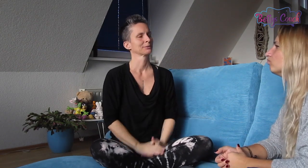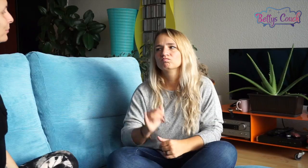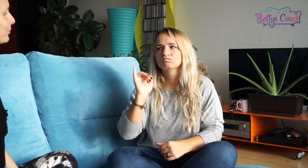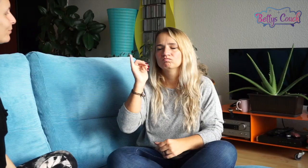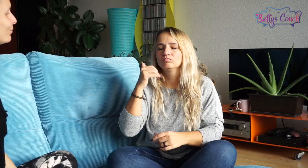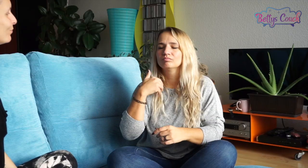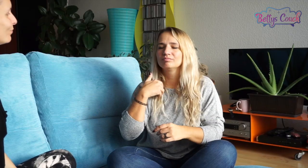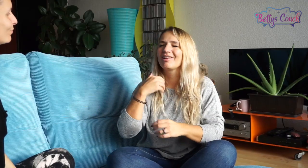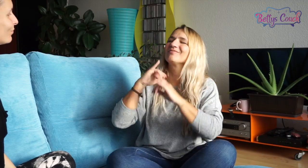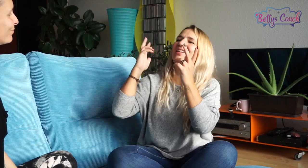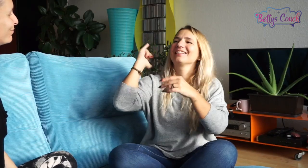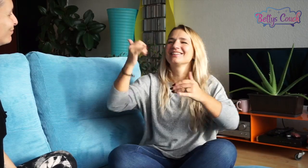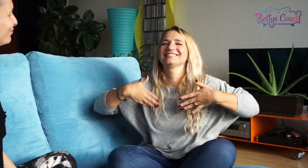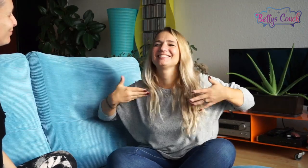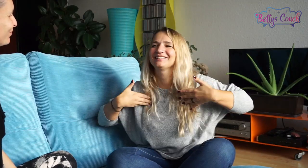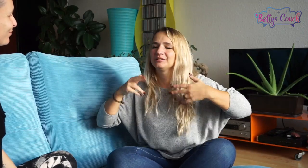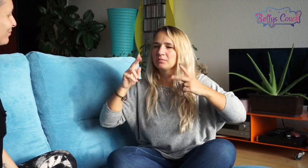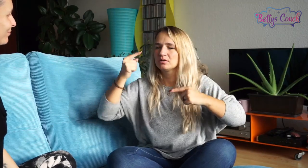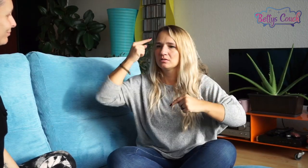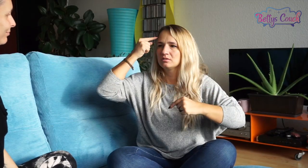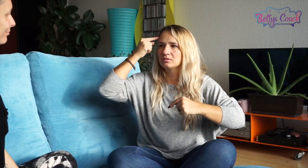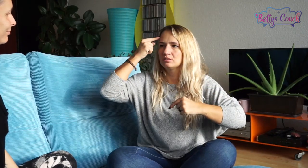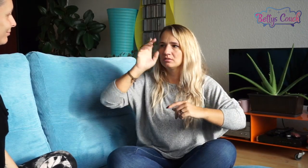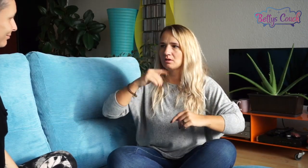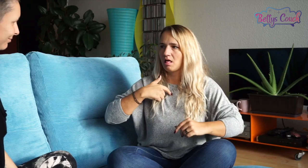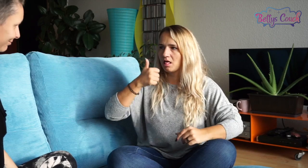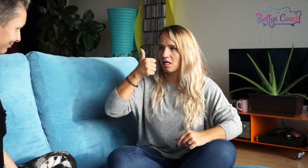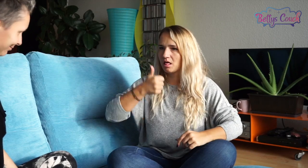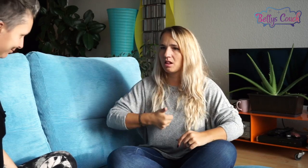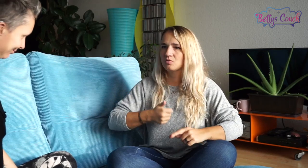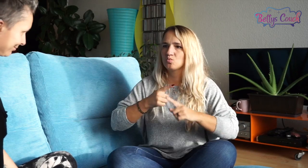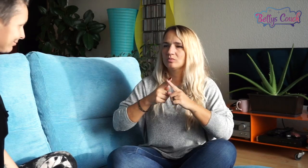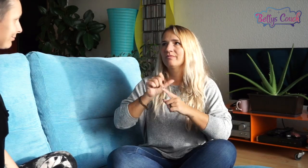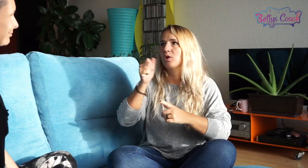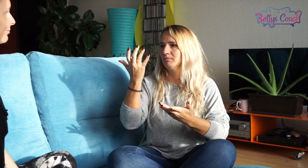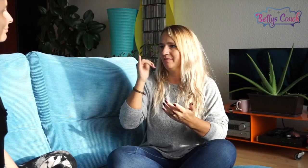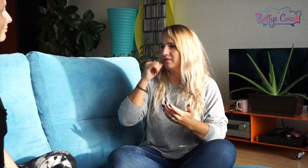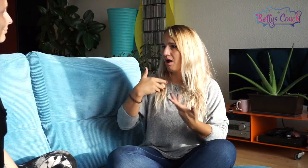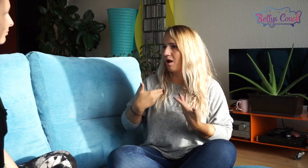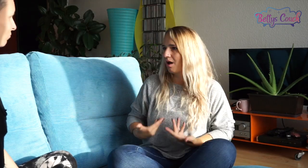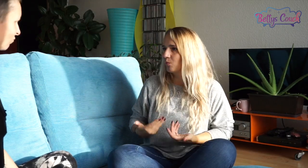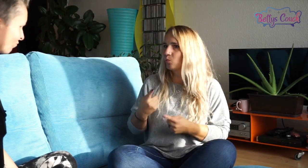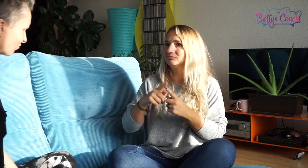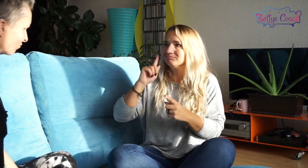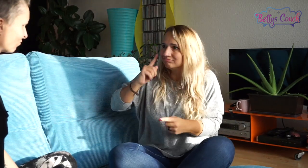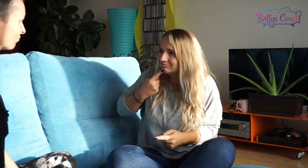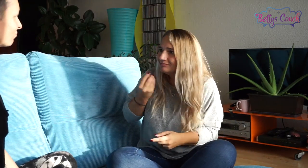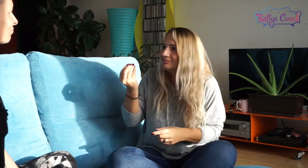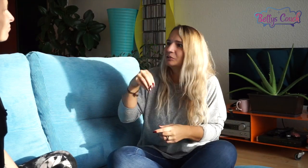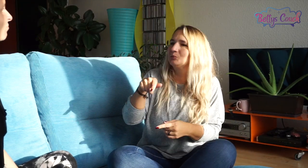Yes. "I'm going on a trip around the world" sounds nice and easy, but the thought of me alone and especially as a deaf woman